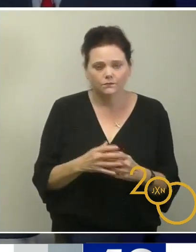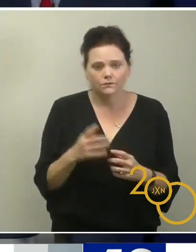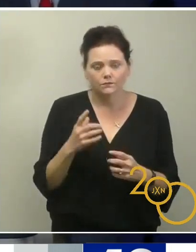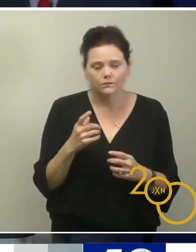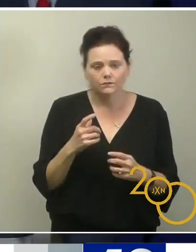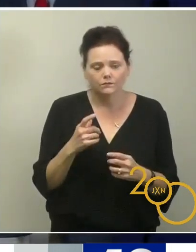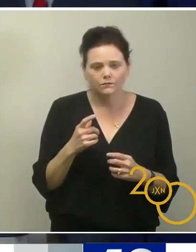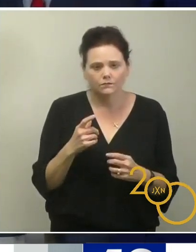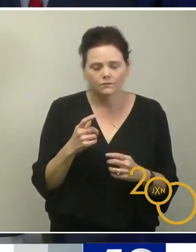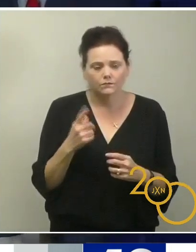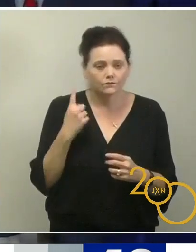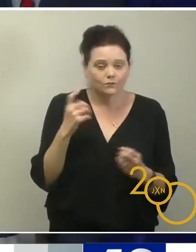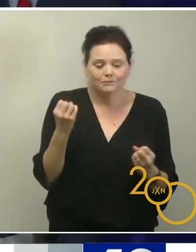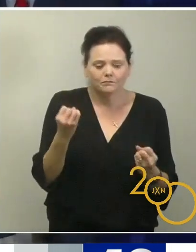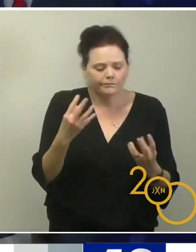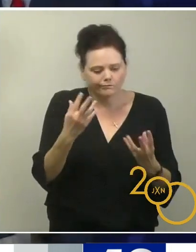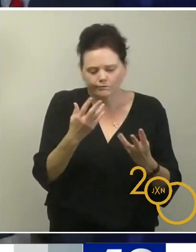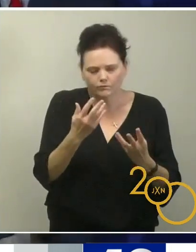THERE HAVE BEEN, WE FIND